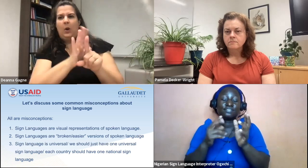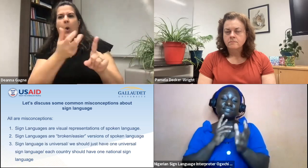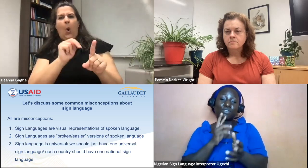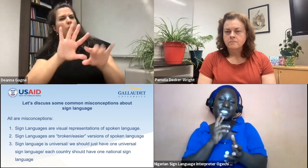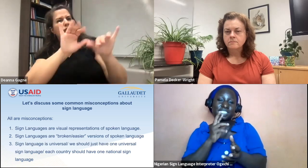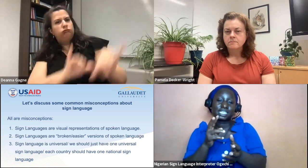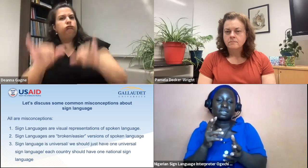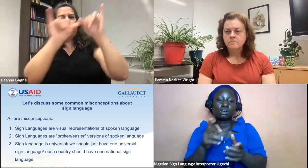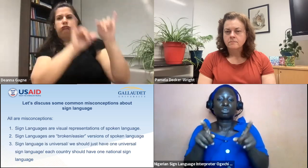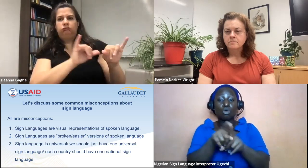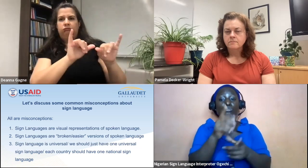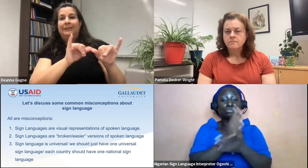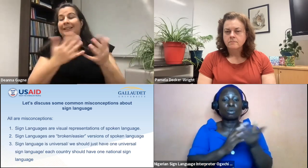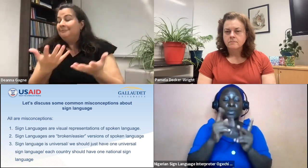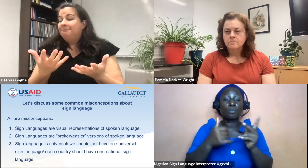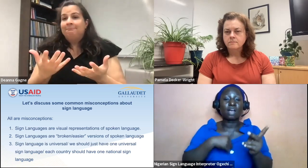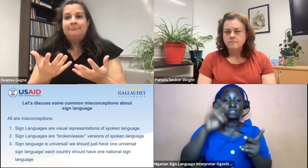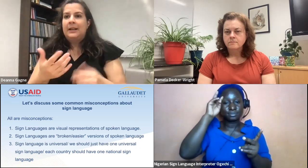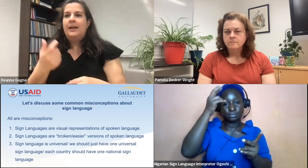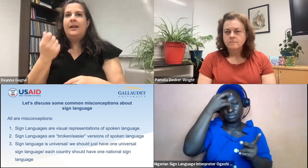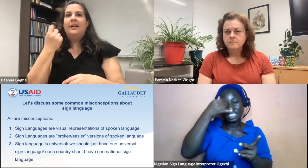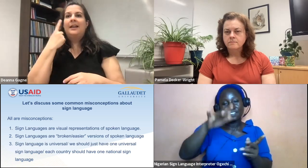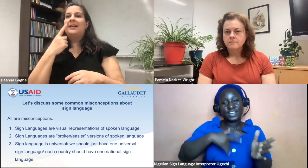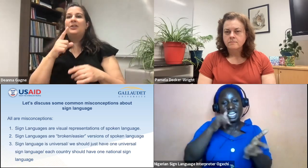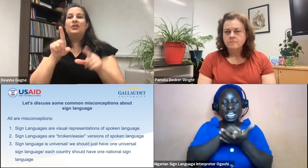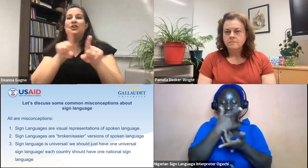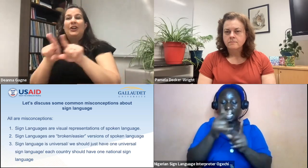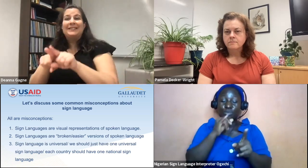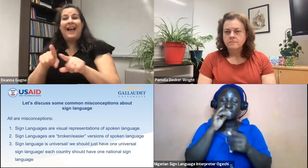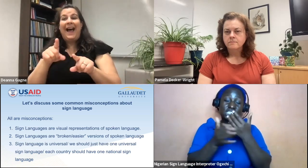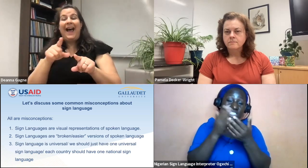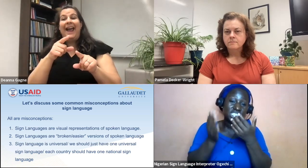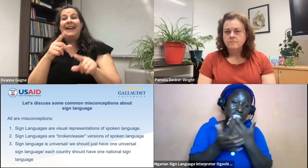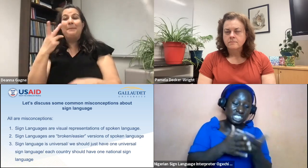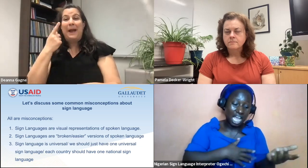all right. But each country, you know, has their own language that's used within that